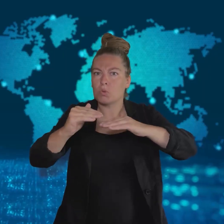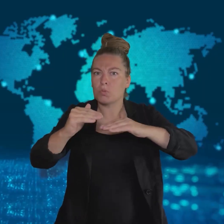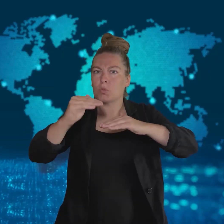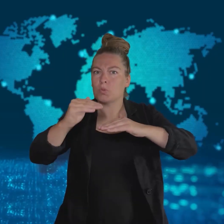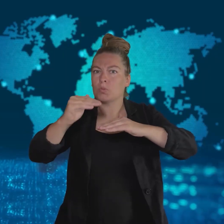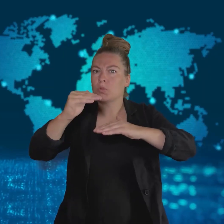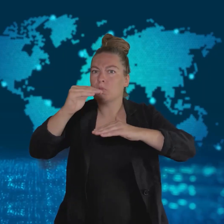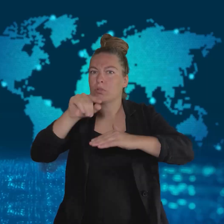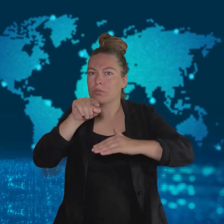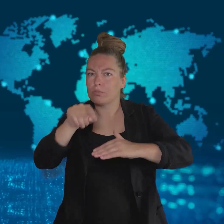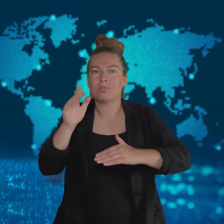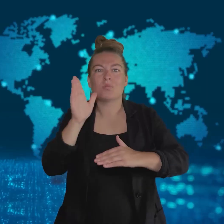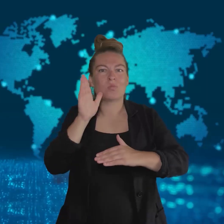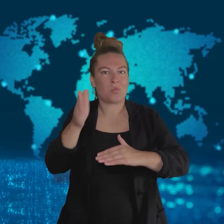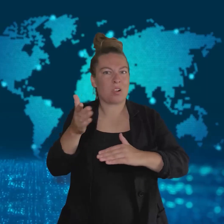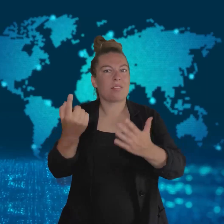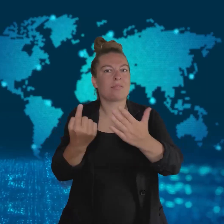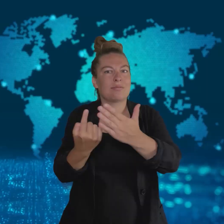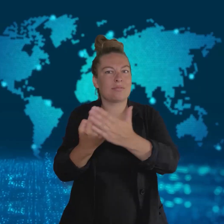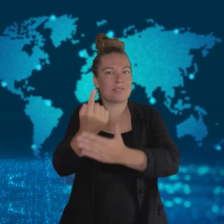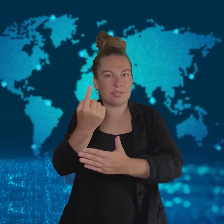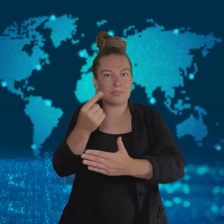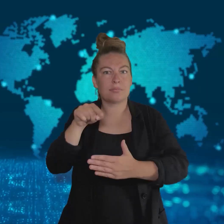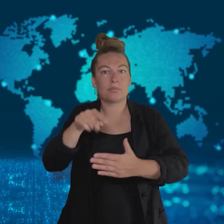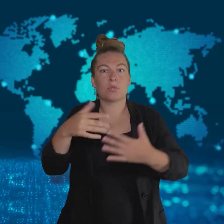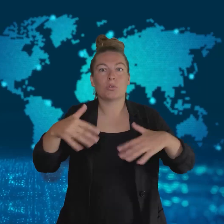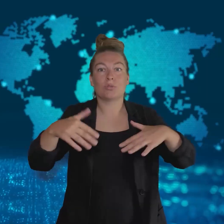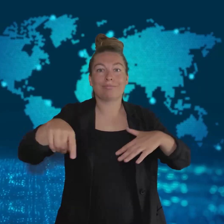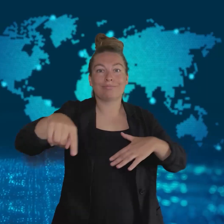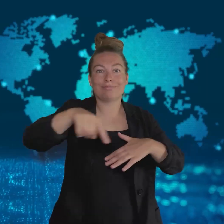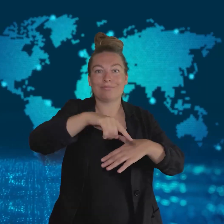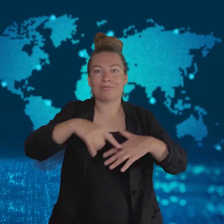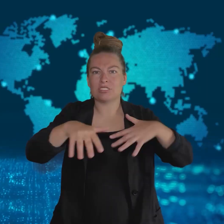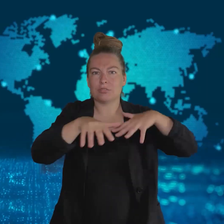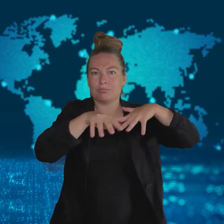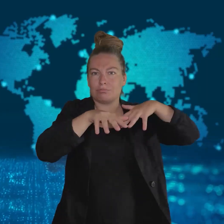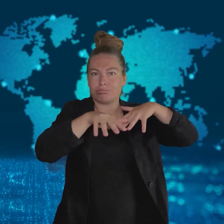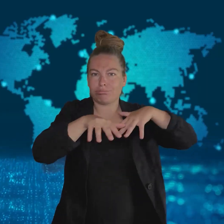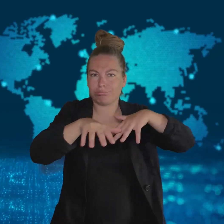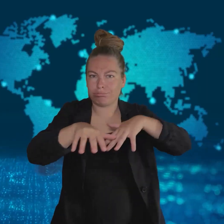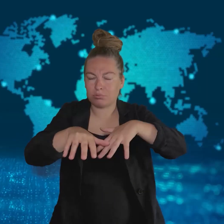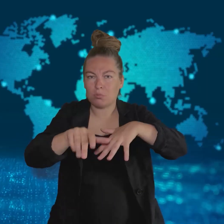They had not realized it would totally collapse.